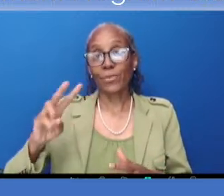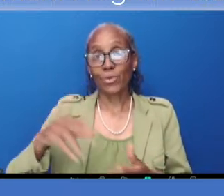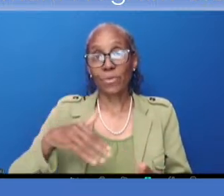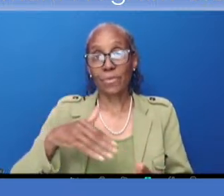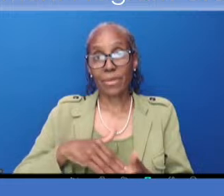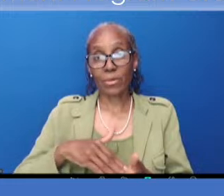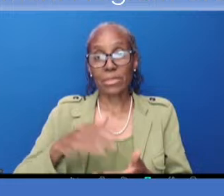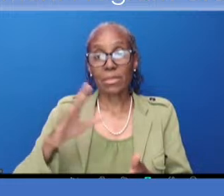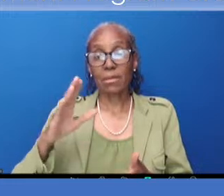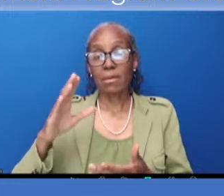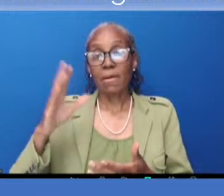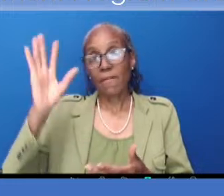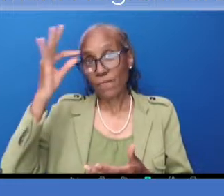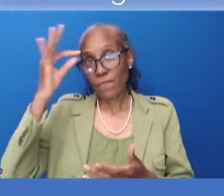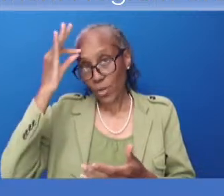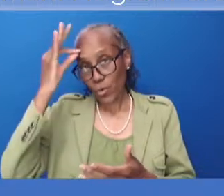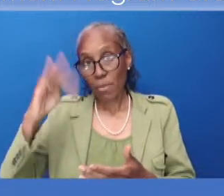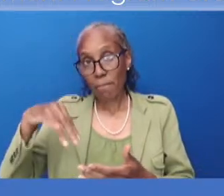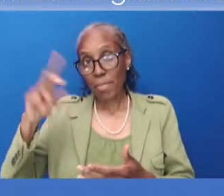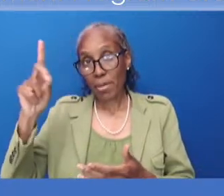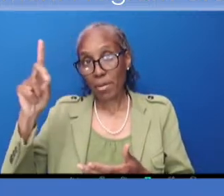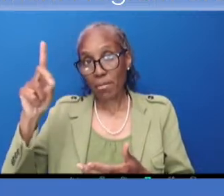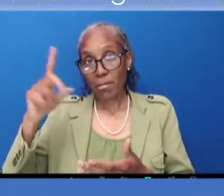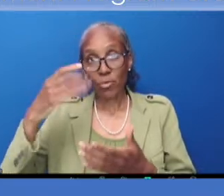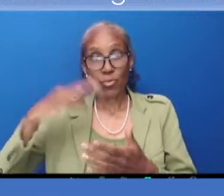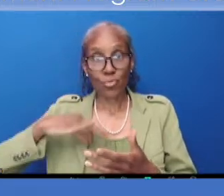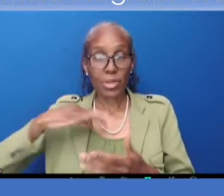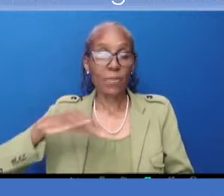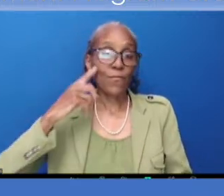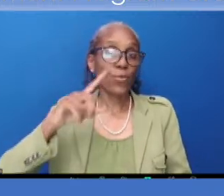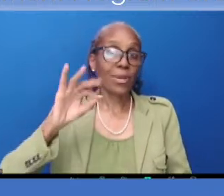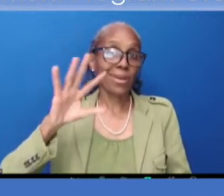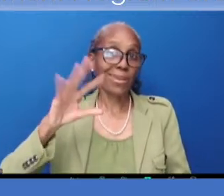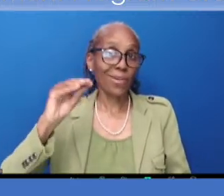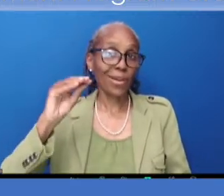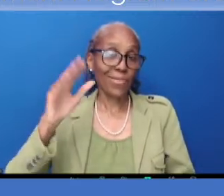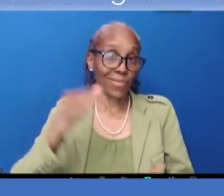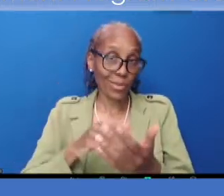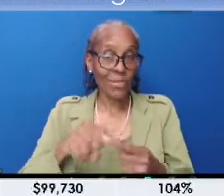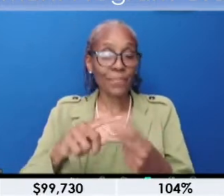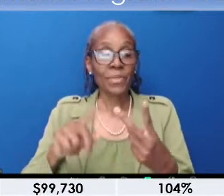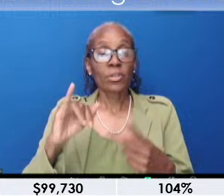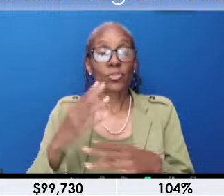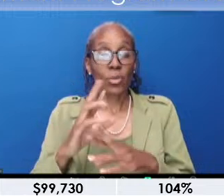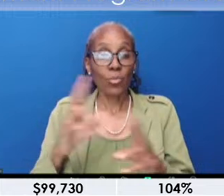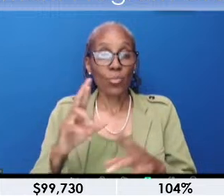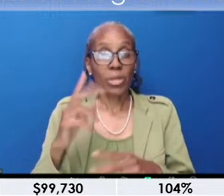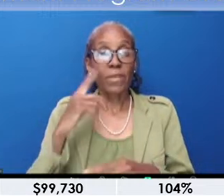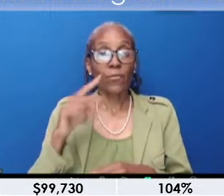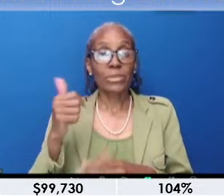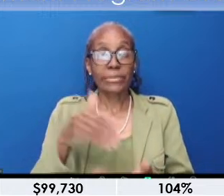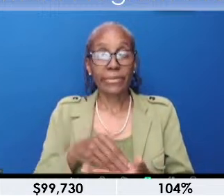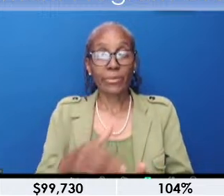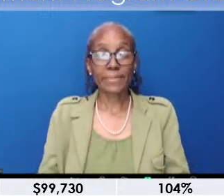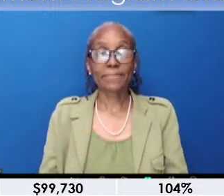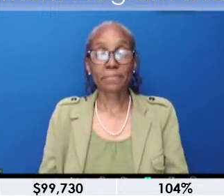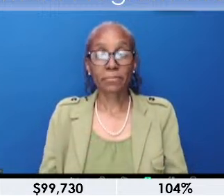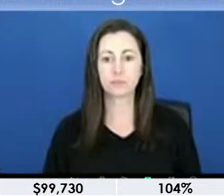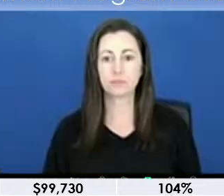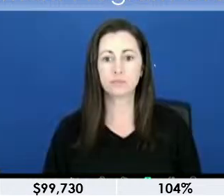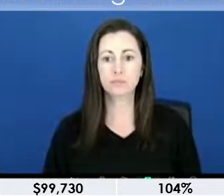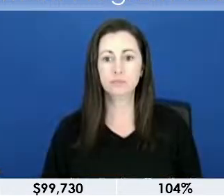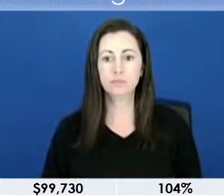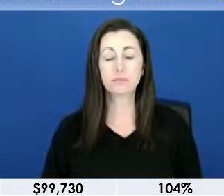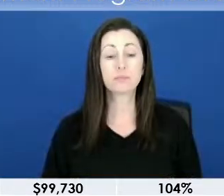AND THEN WORK OPPORTUNITY TAX